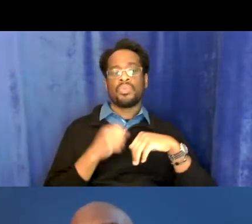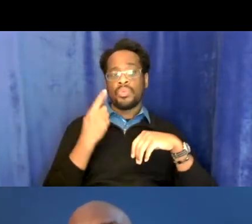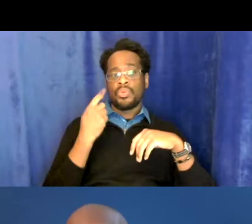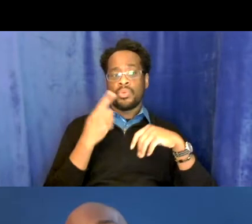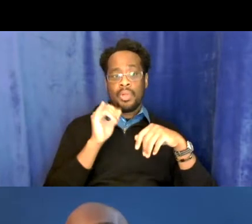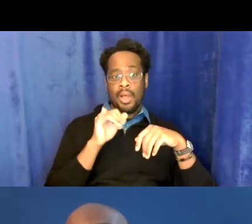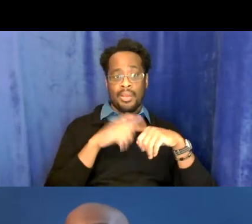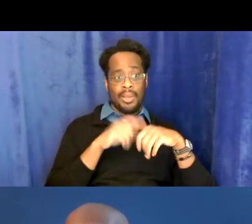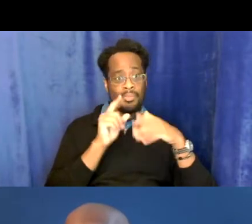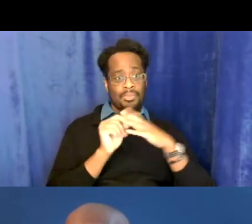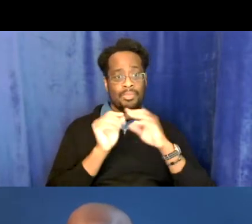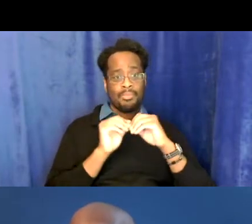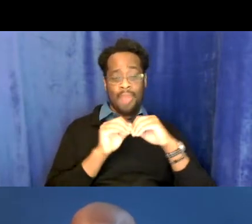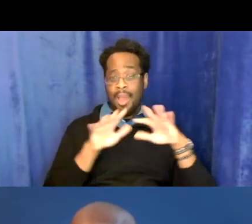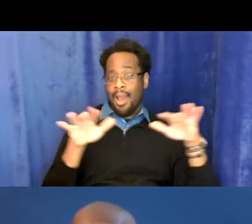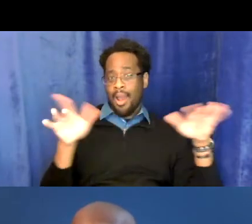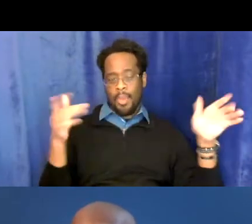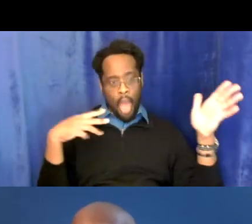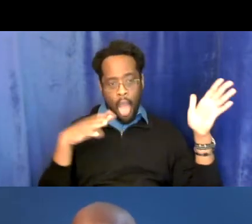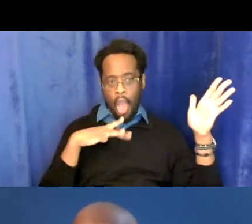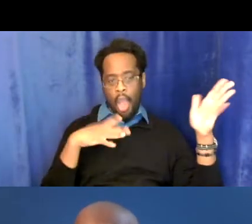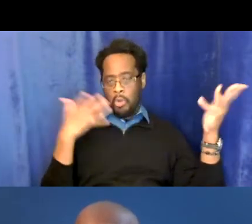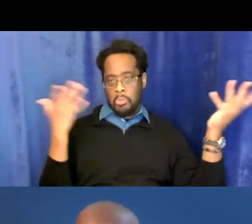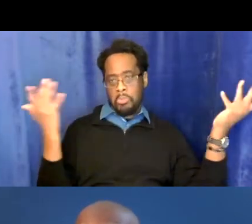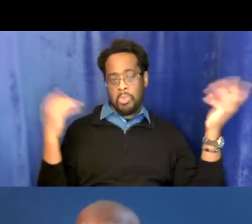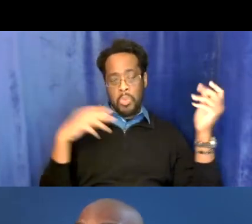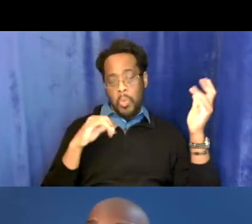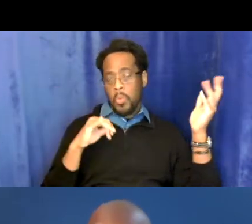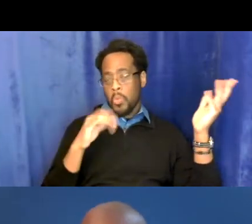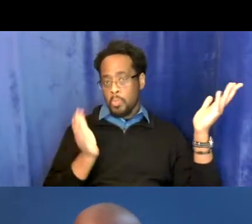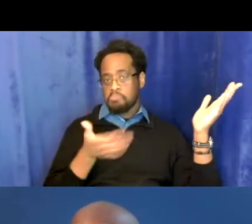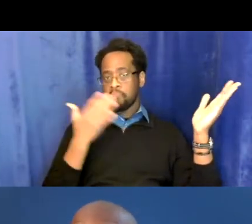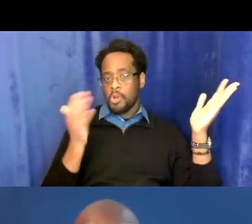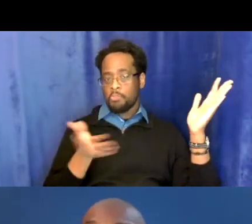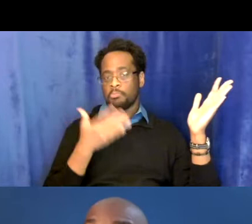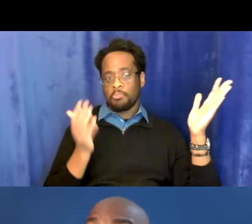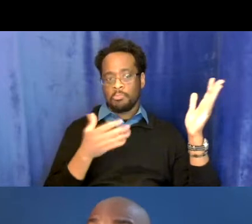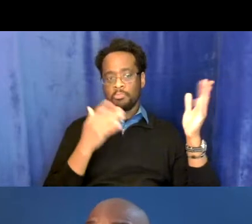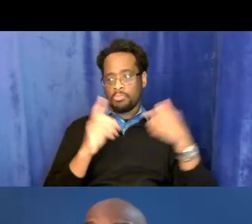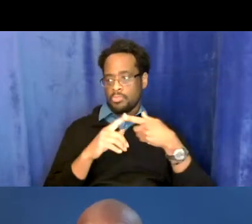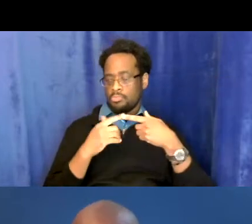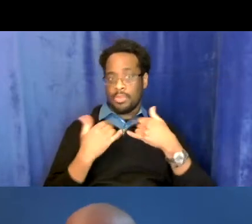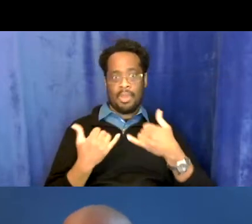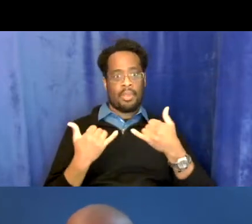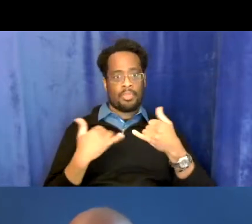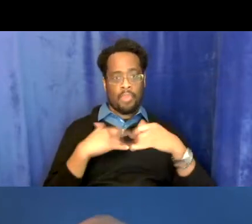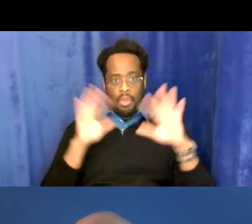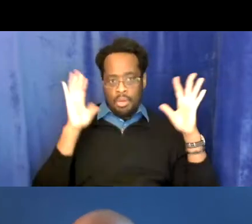been done over the years now during that time was it really widespread and really researched heavily.